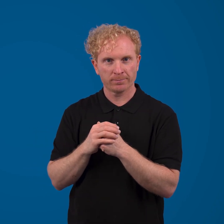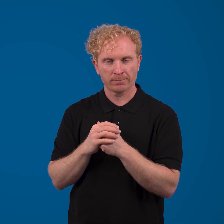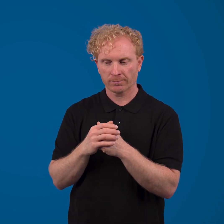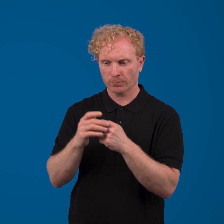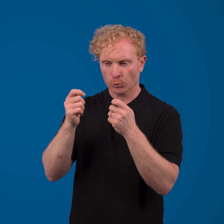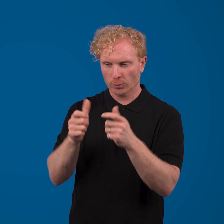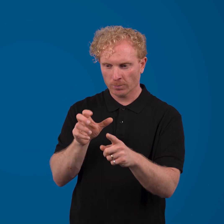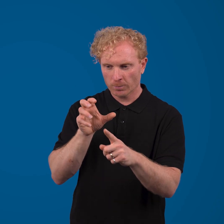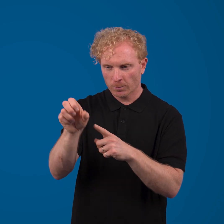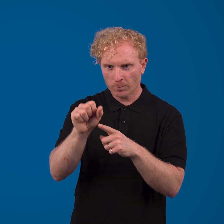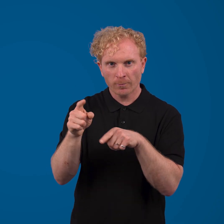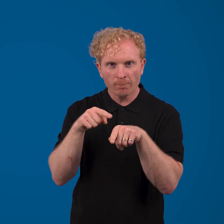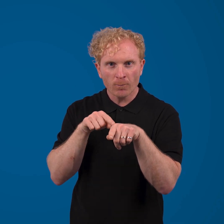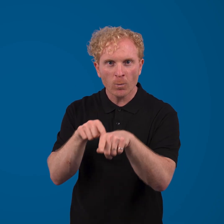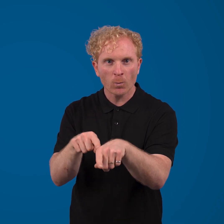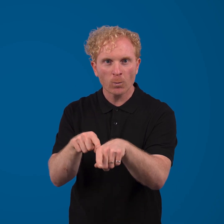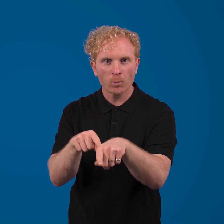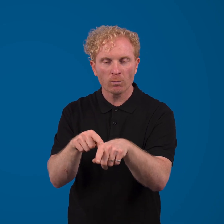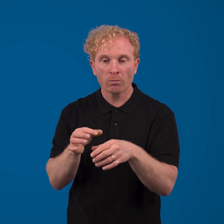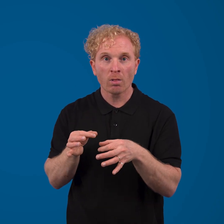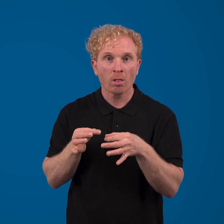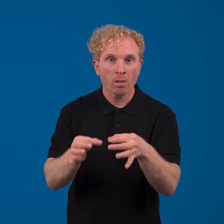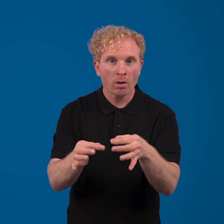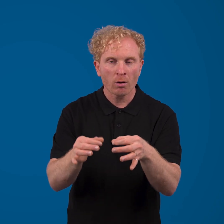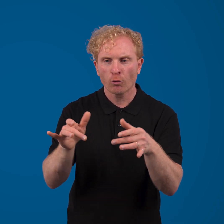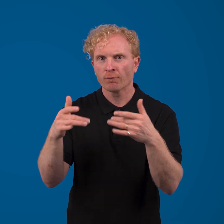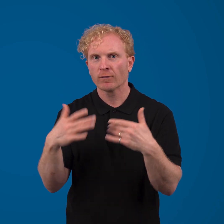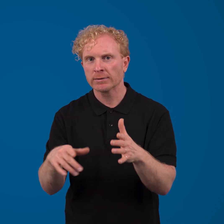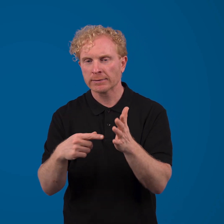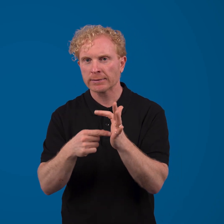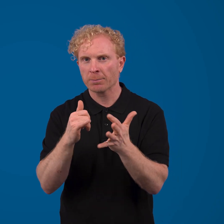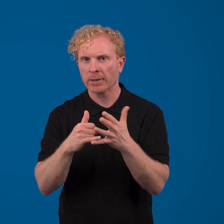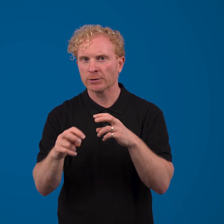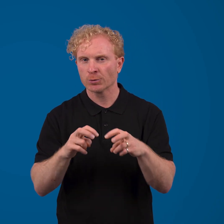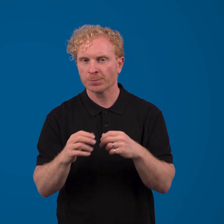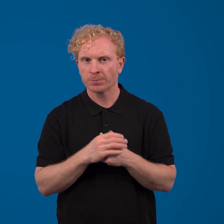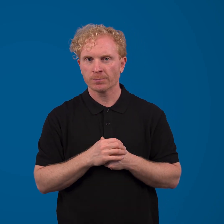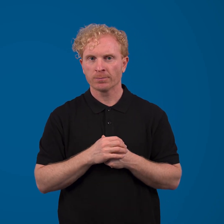Track early identification of delayed and undelivered TAPs actions